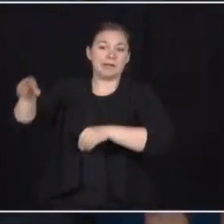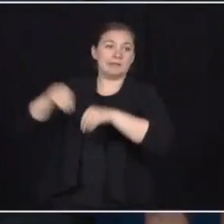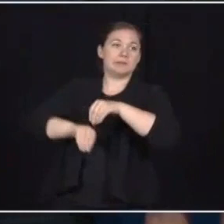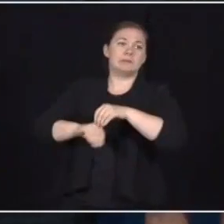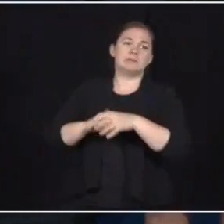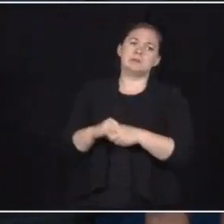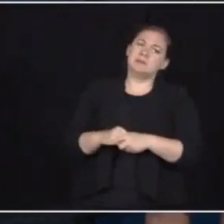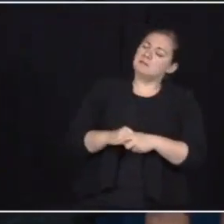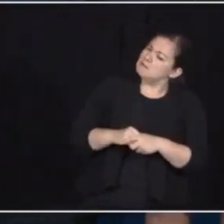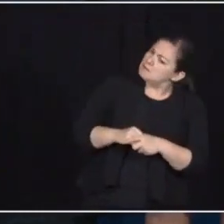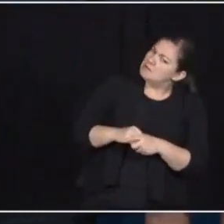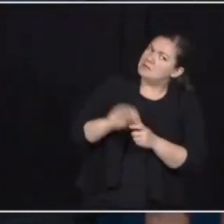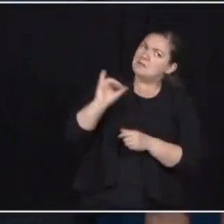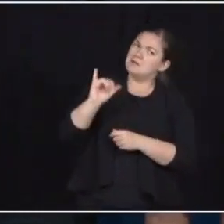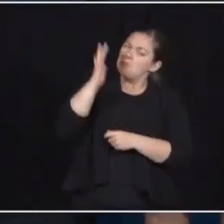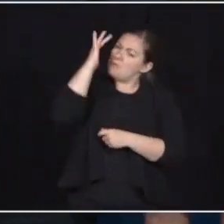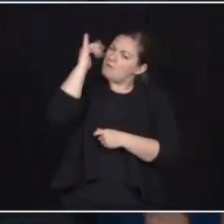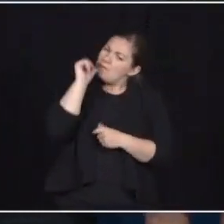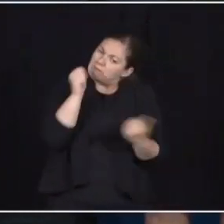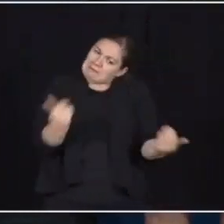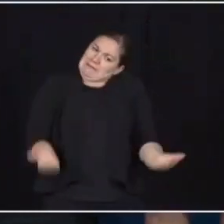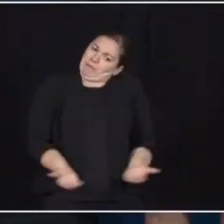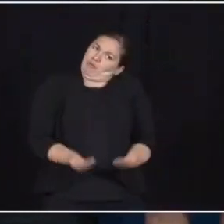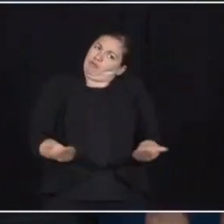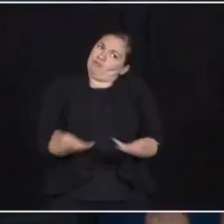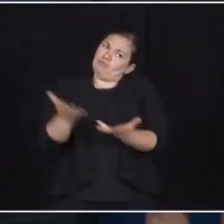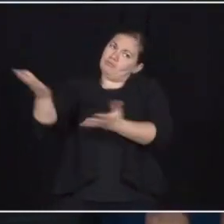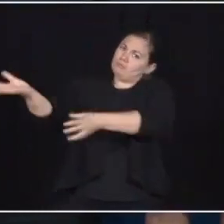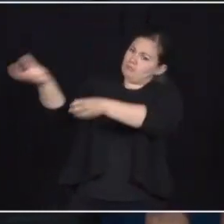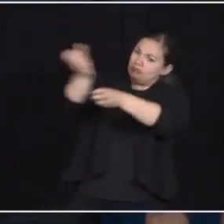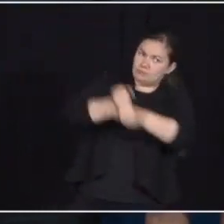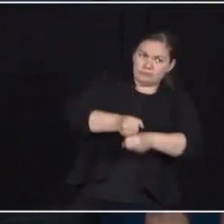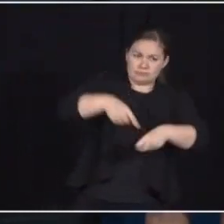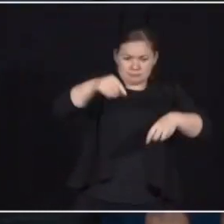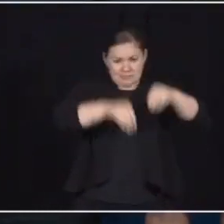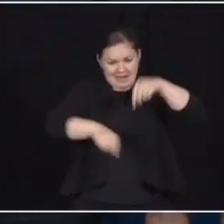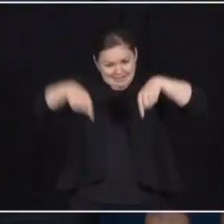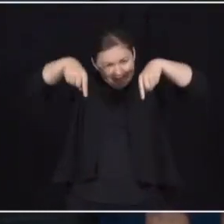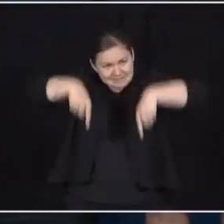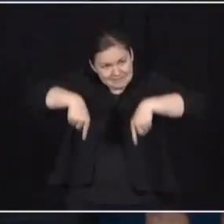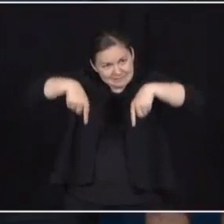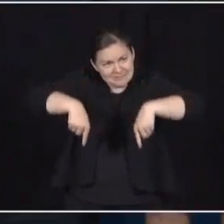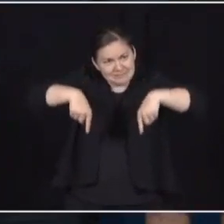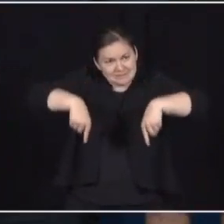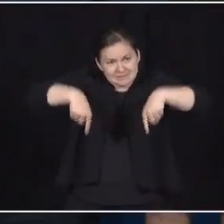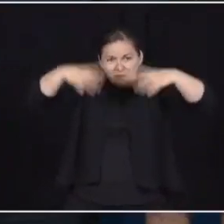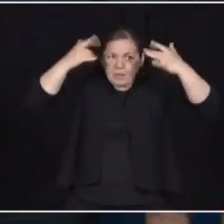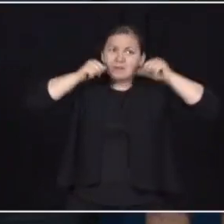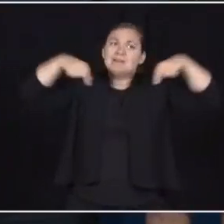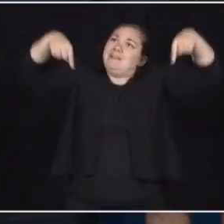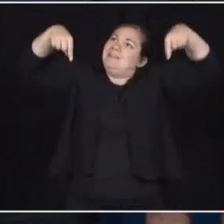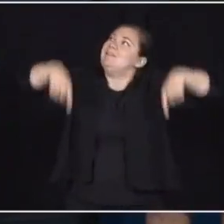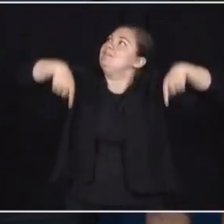We picked up a couple of them and we asked what it would take for somebody in Ontario to make this product and his other product?